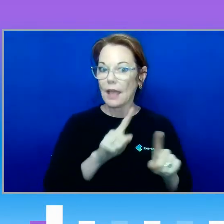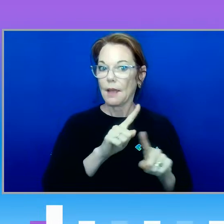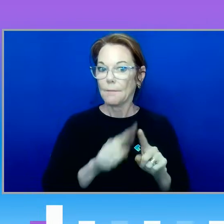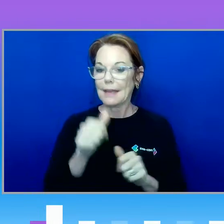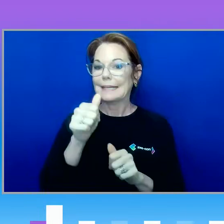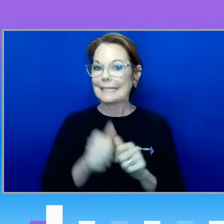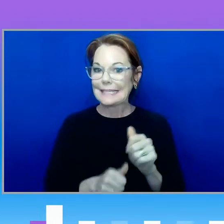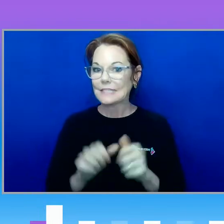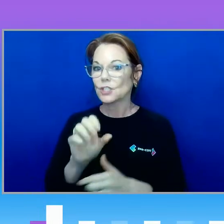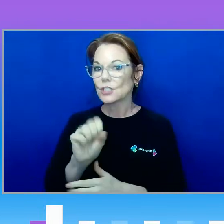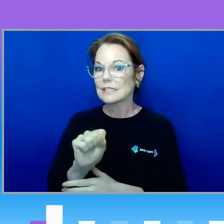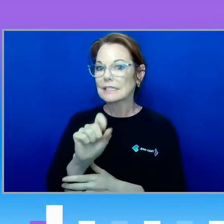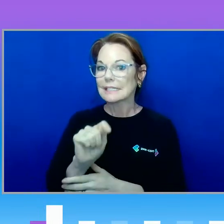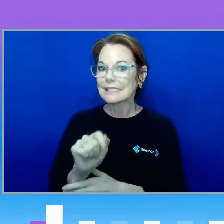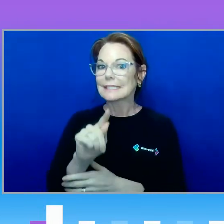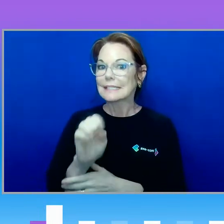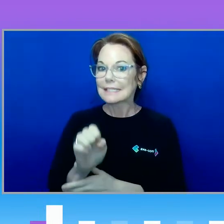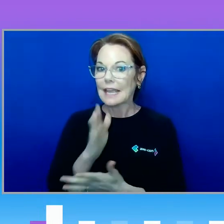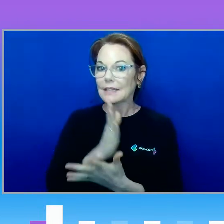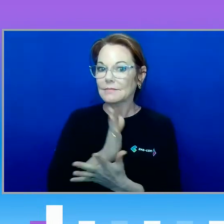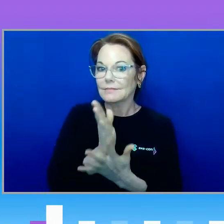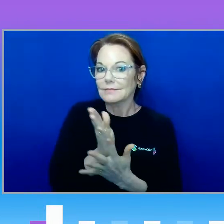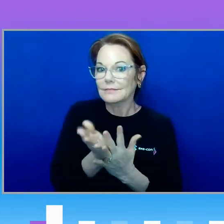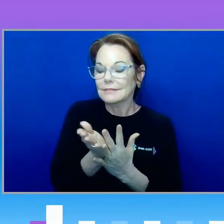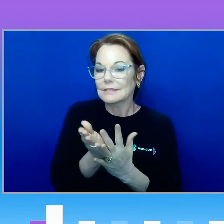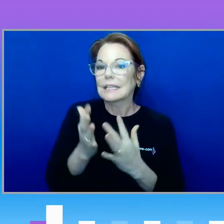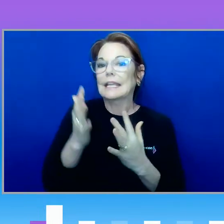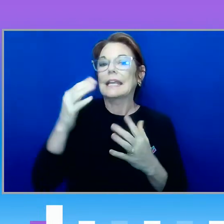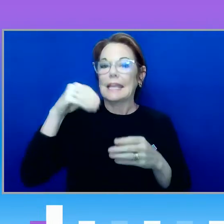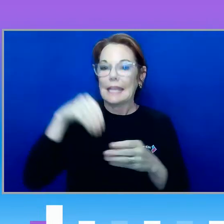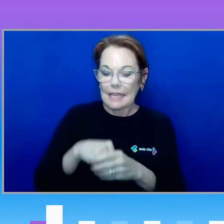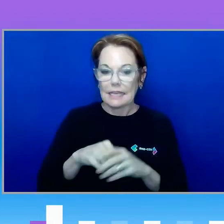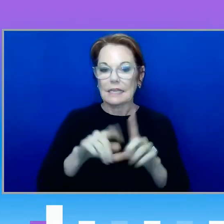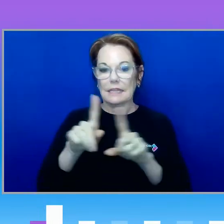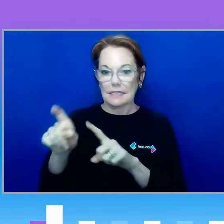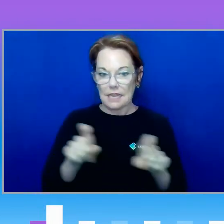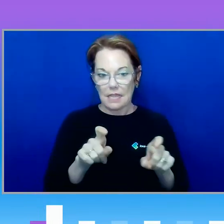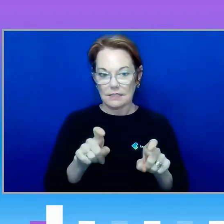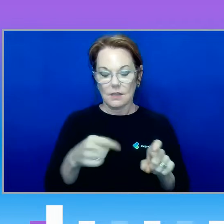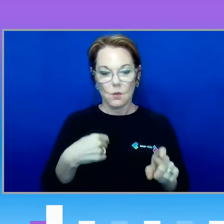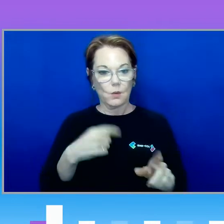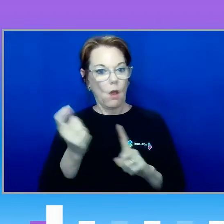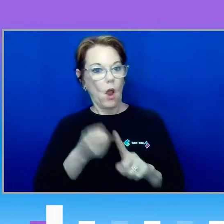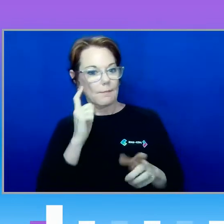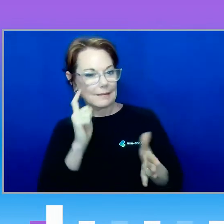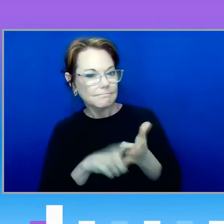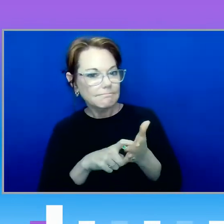single state within those tests. So we automatically detect those